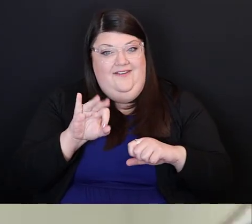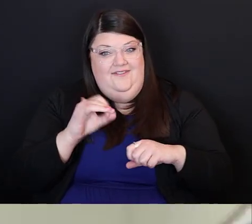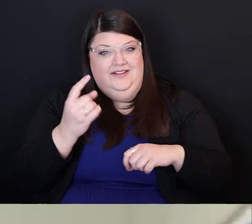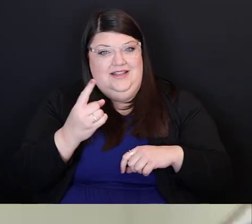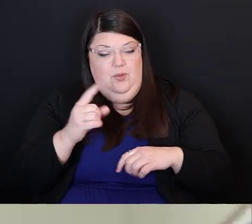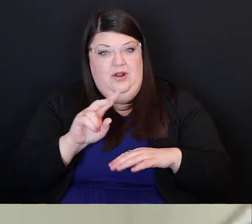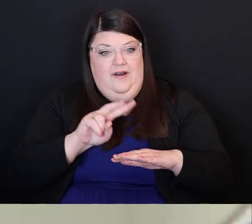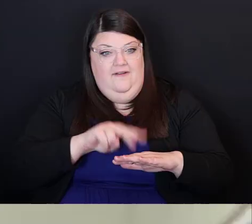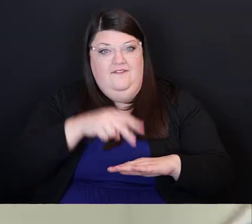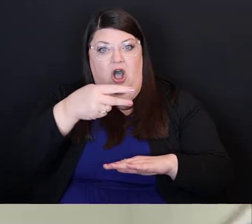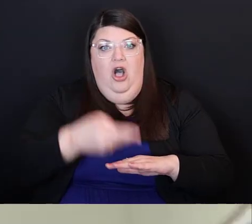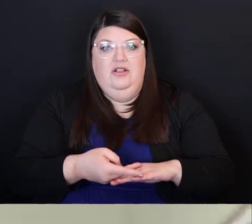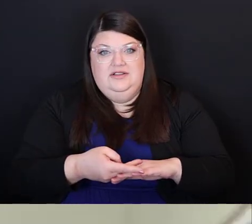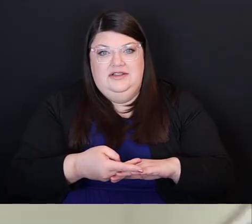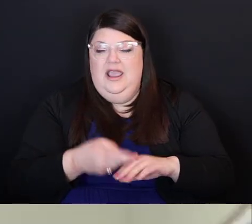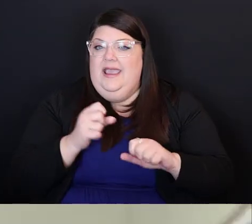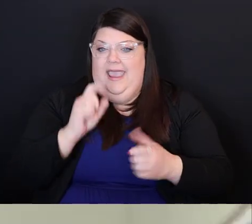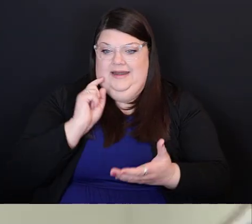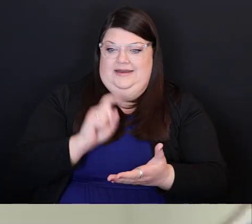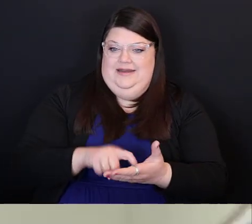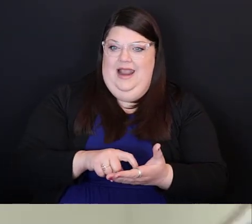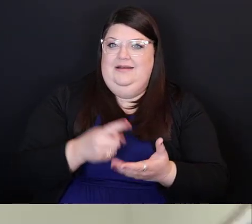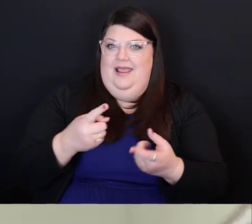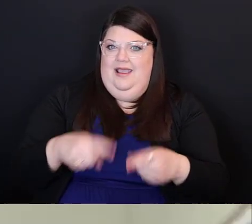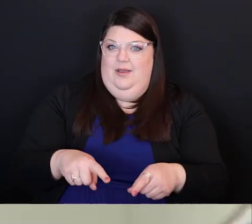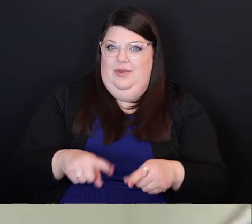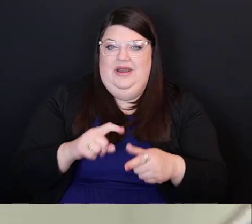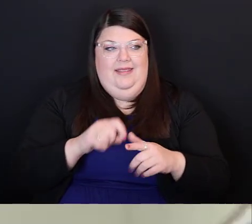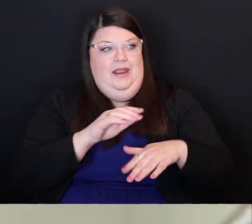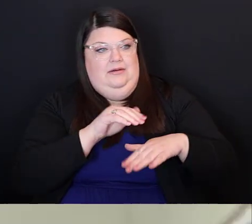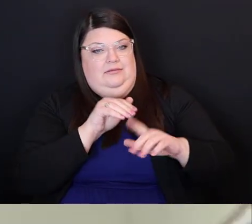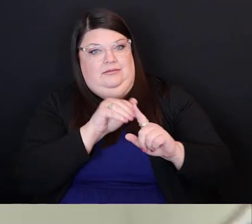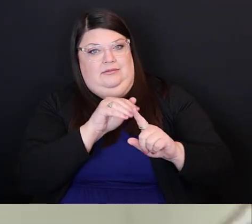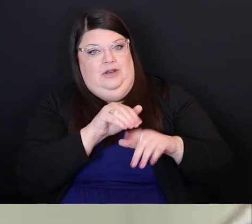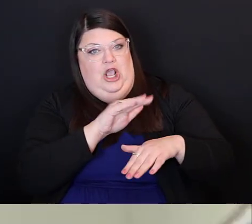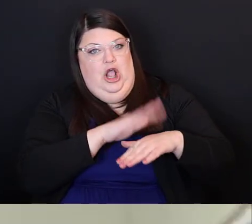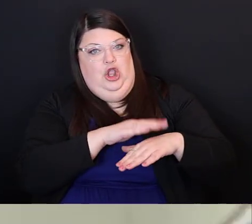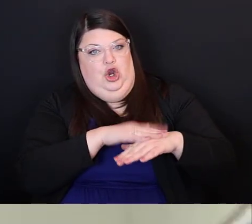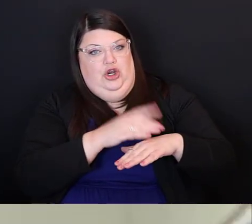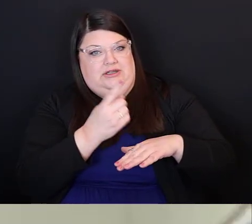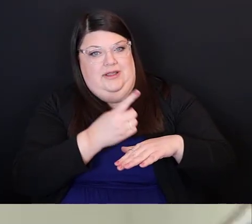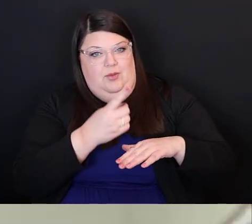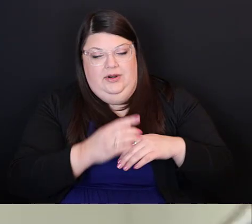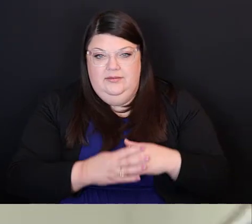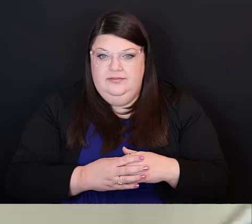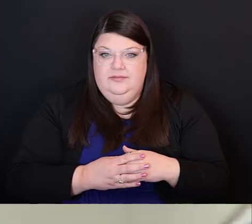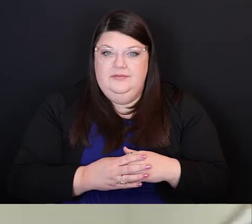alert services or alert a caregiver. But you don't need to have a camera that makes the person living in the home